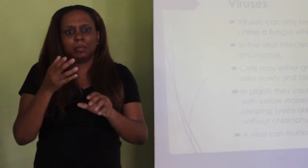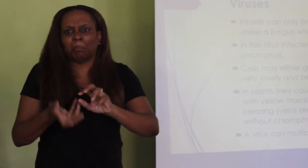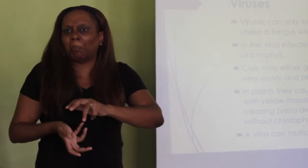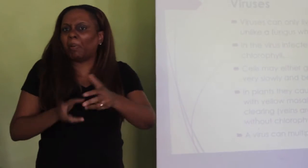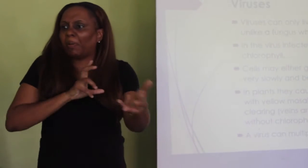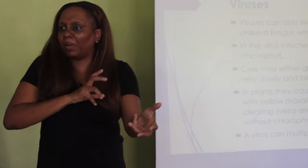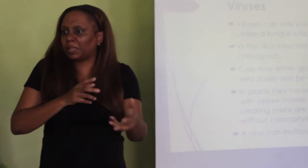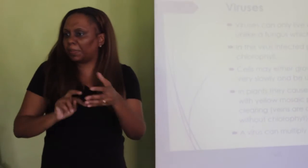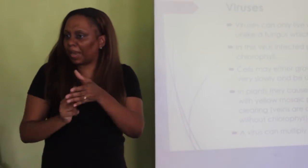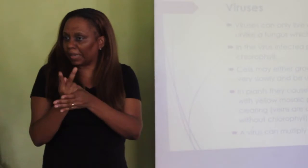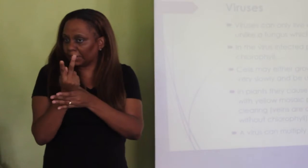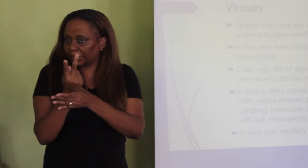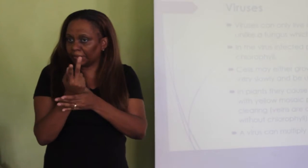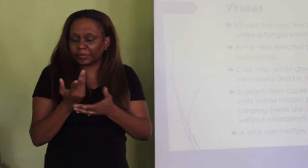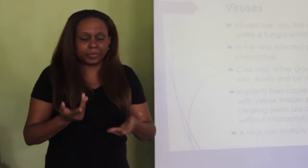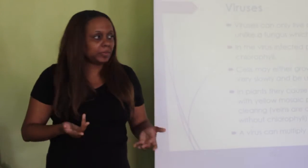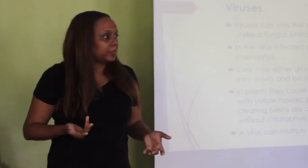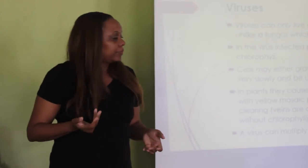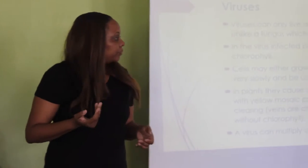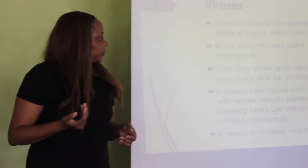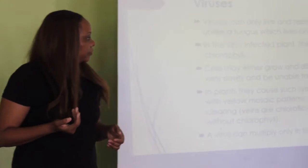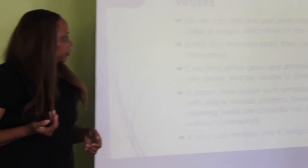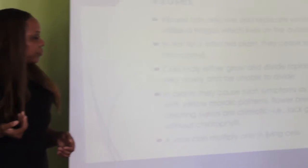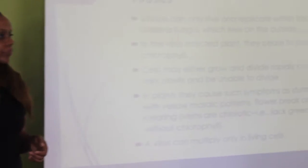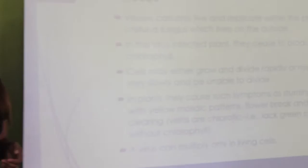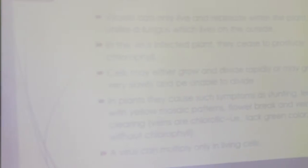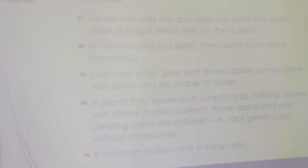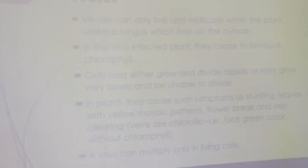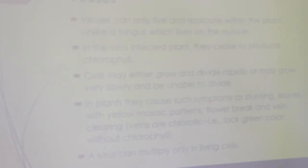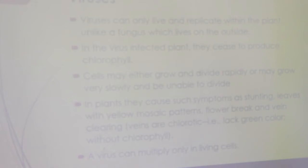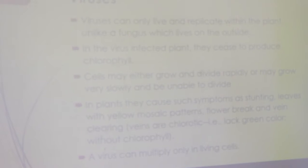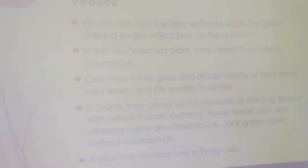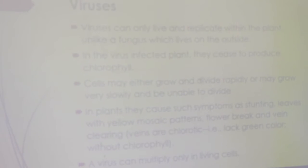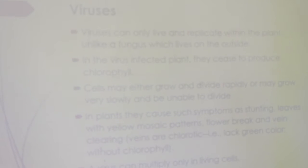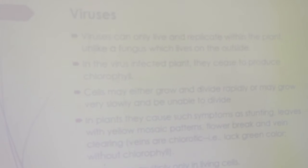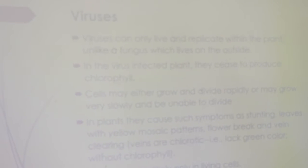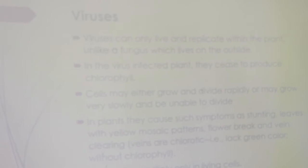on the fruit or on the plant when you get a chance you can look at that zucchini there